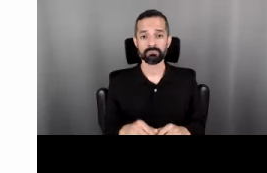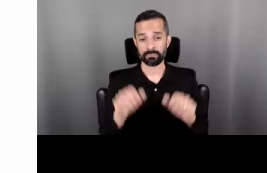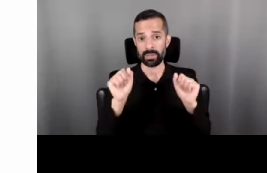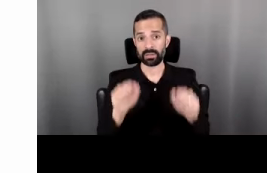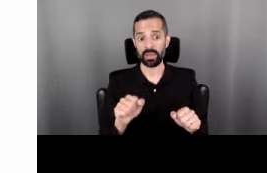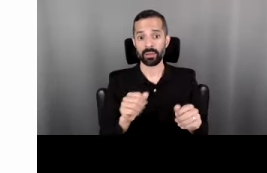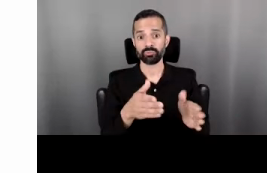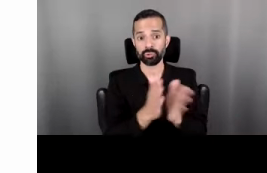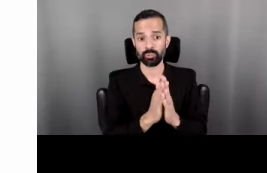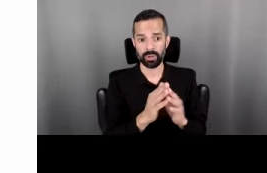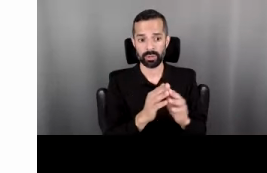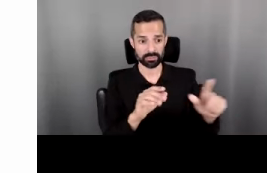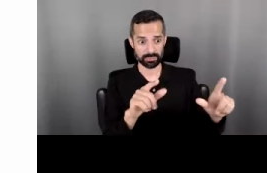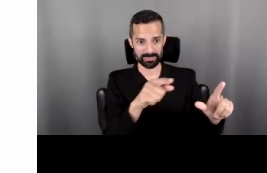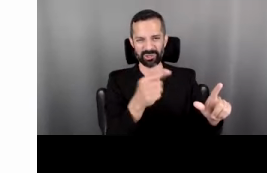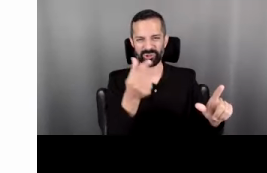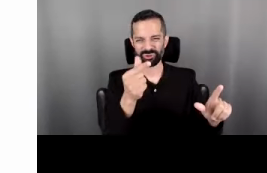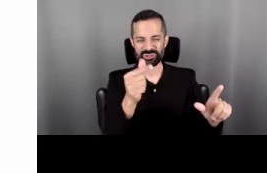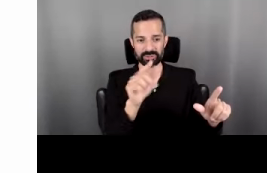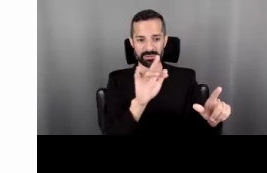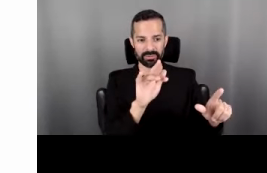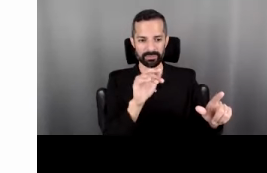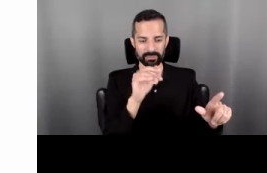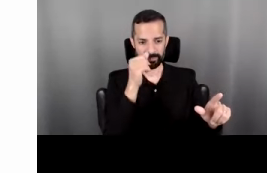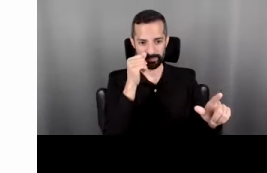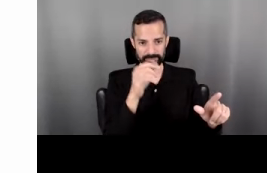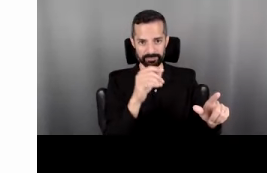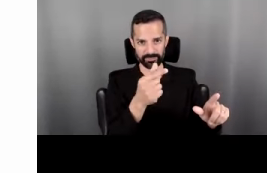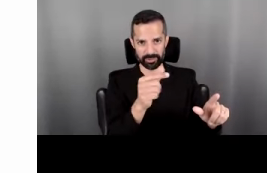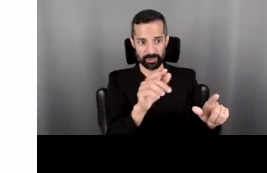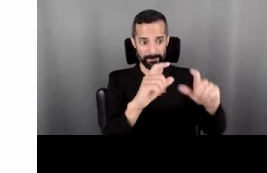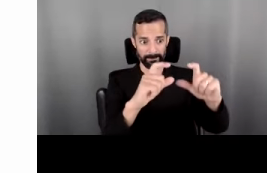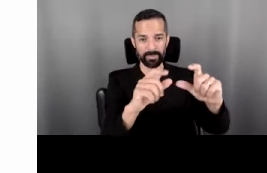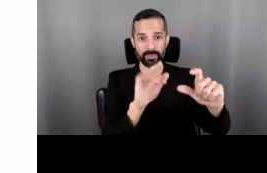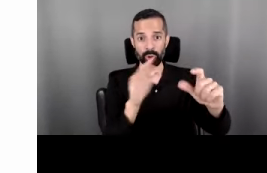the new that we have highlighted in red to request a service or,